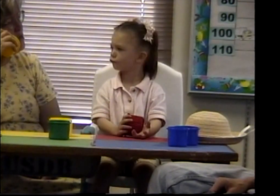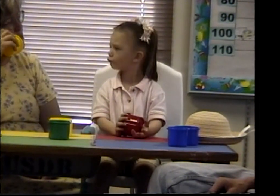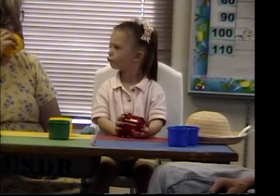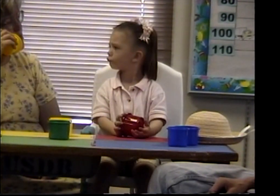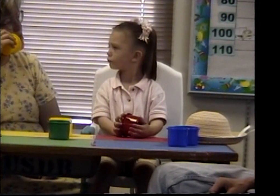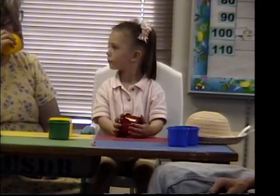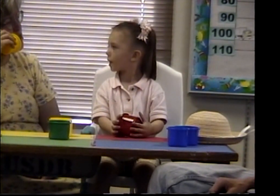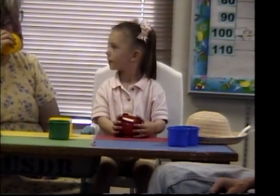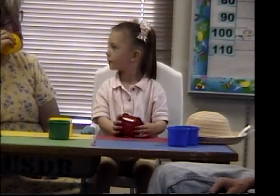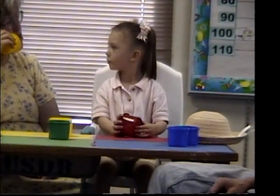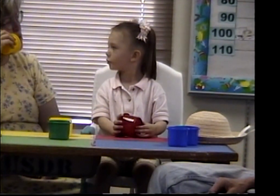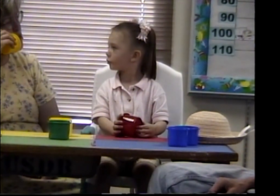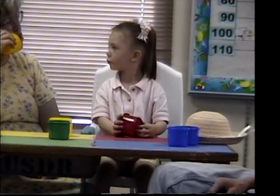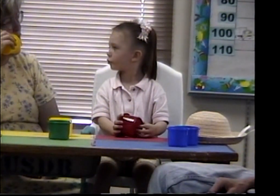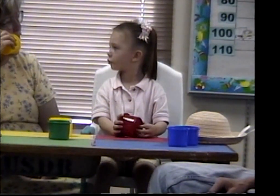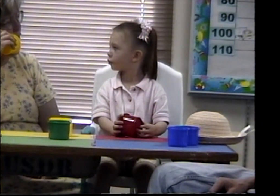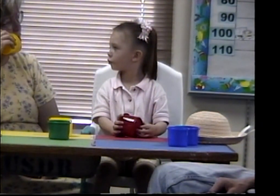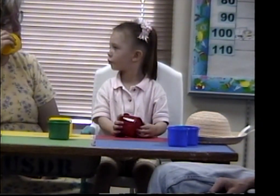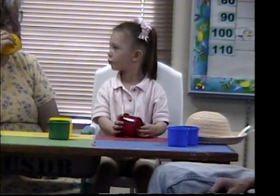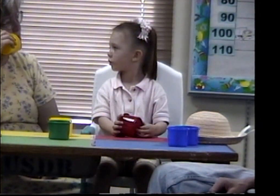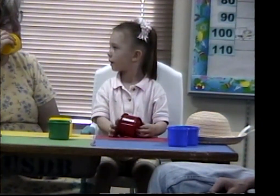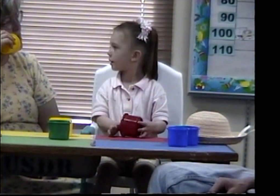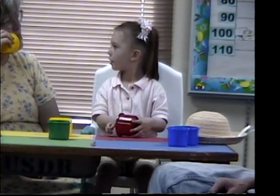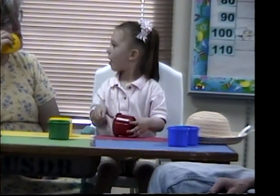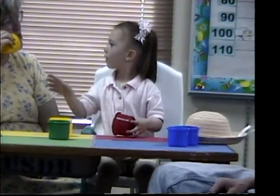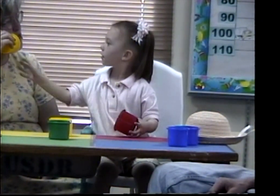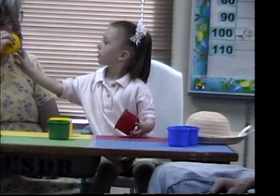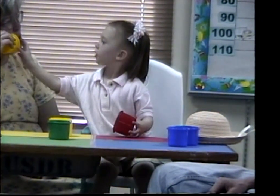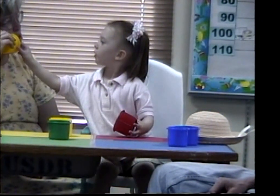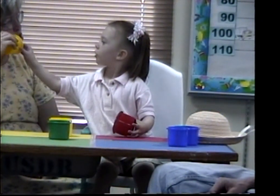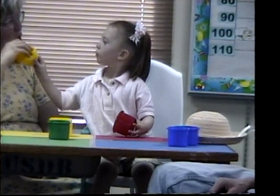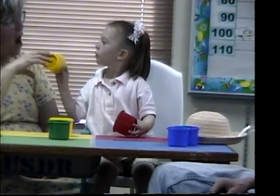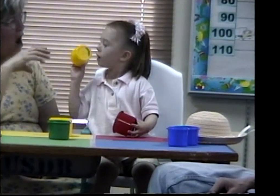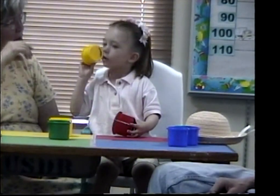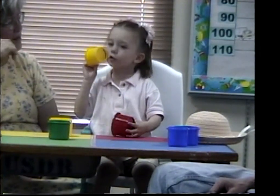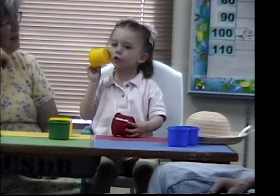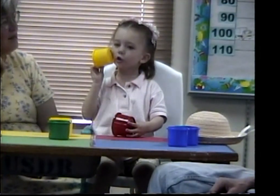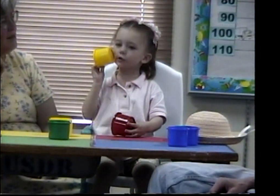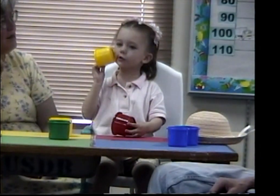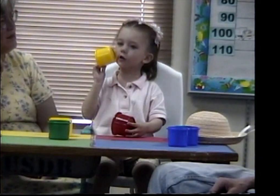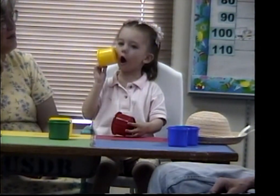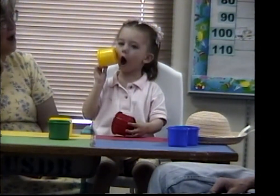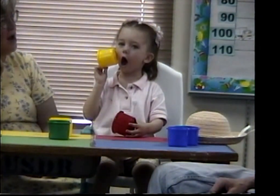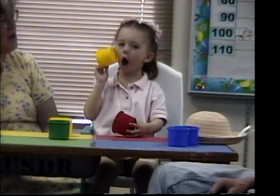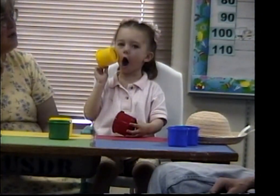[Noises]